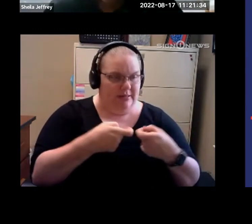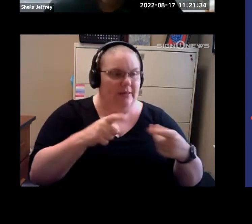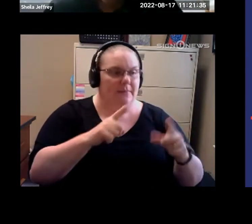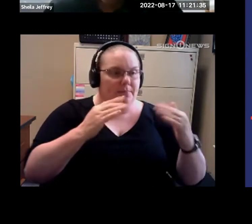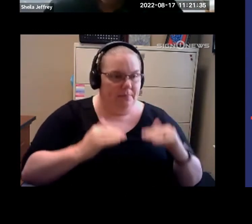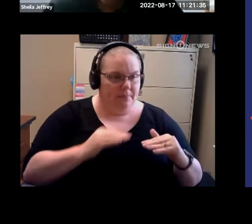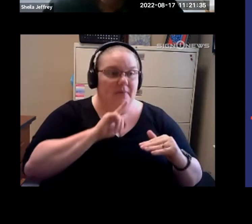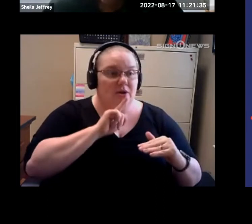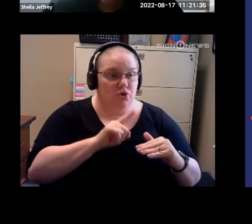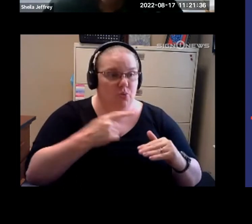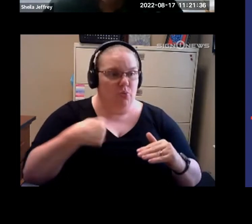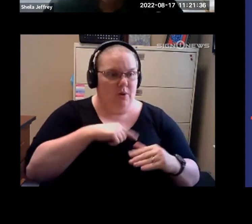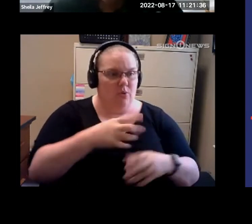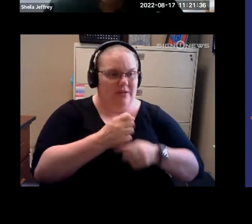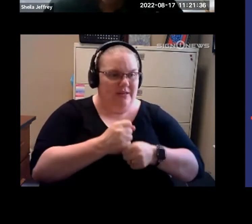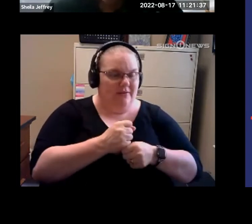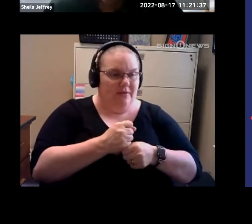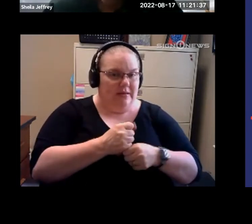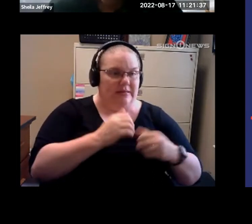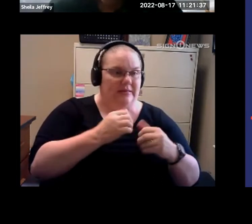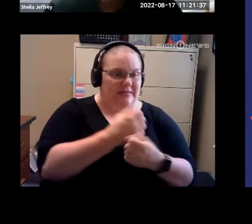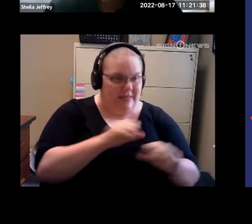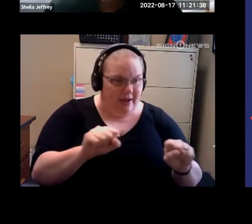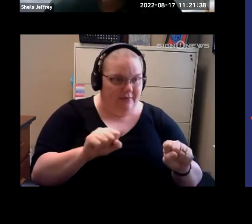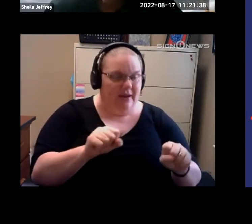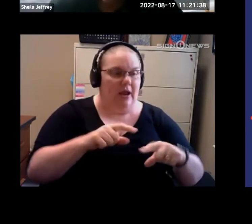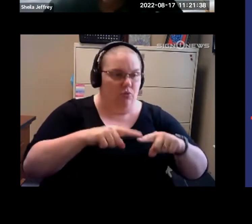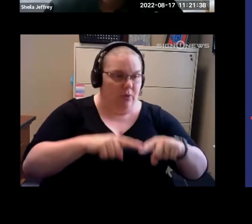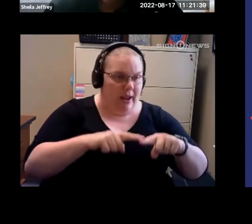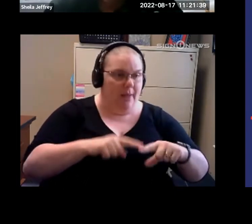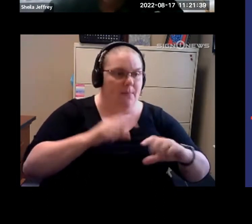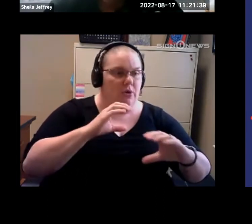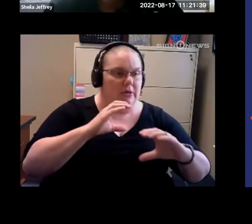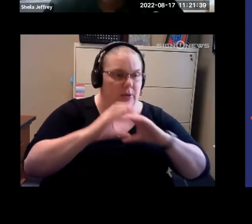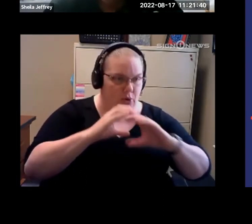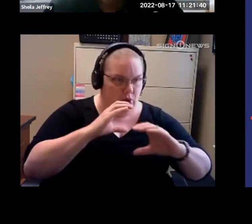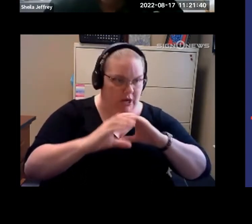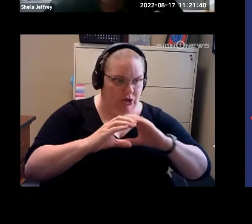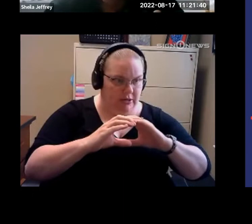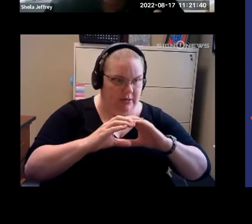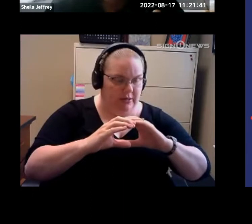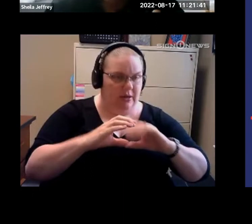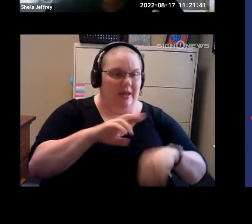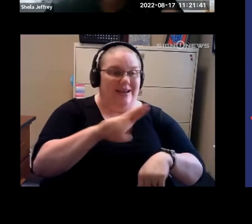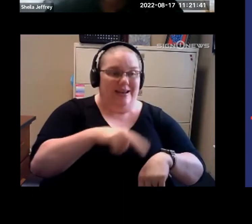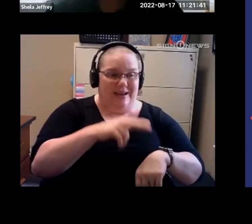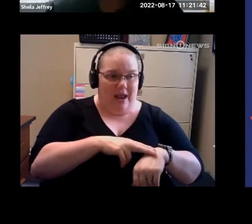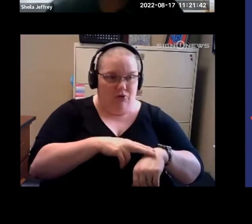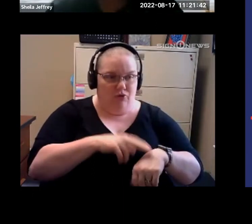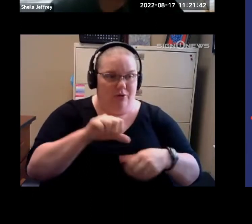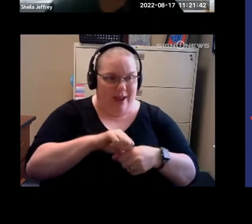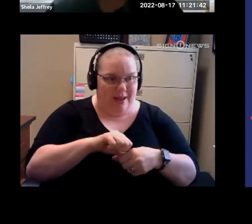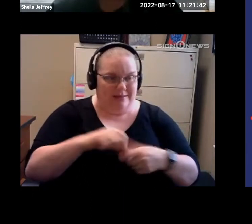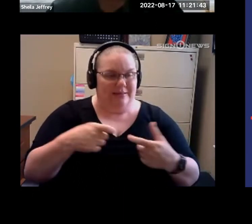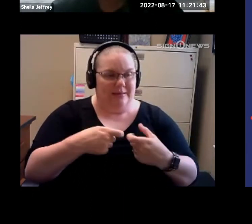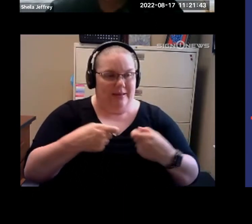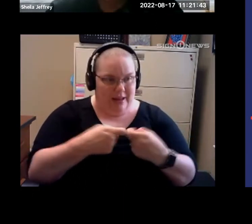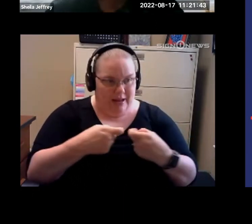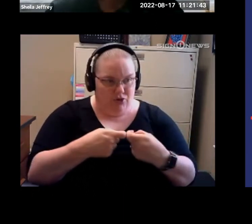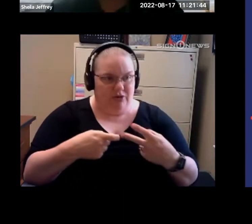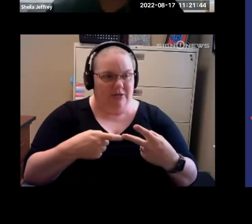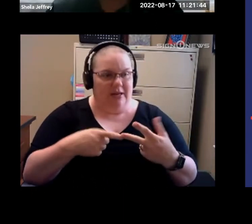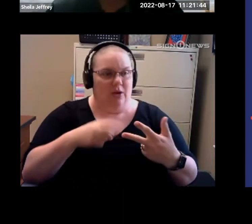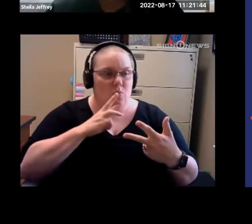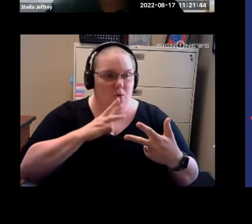and reliable communication electricity and determine how much we pay for our agility